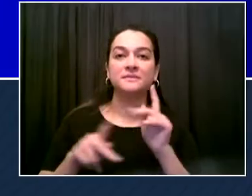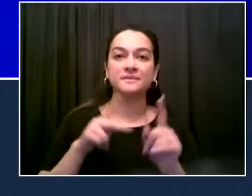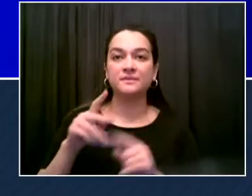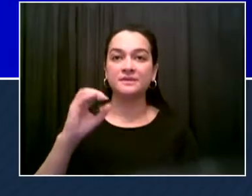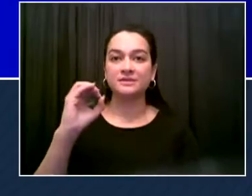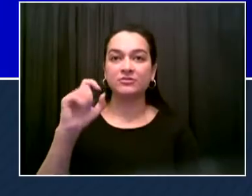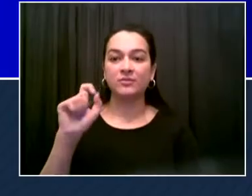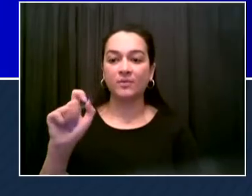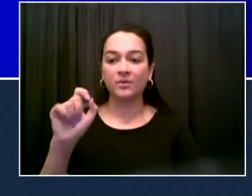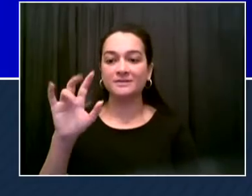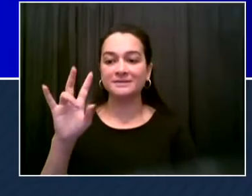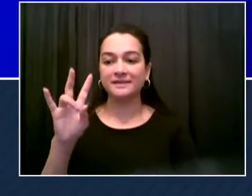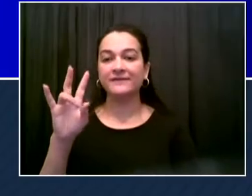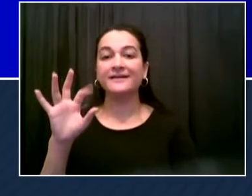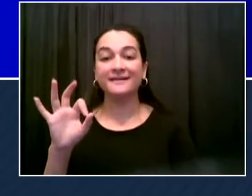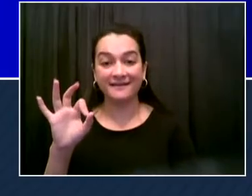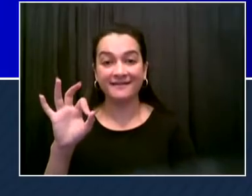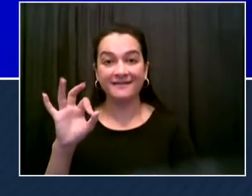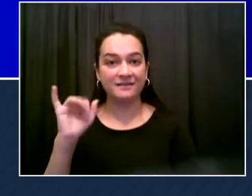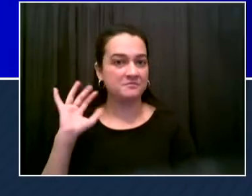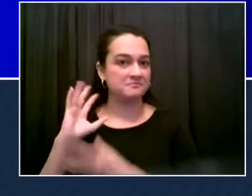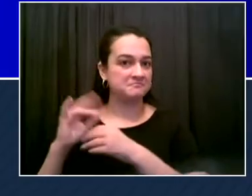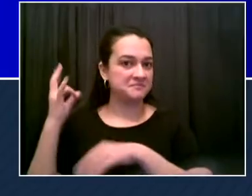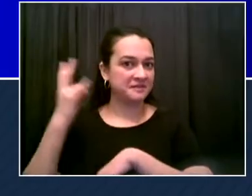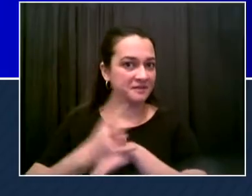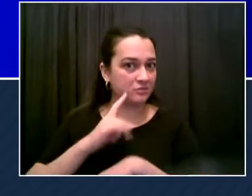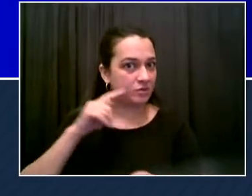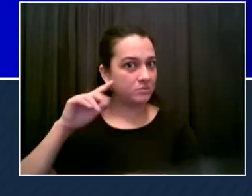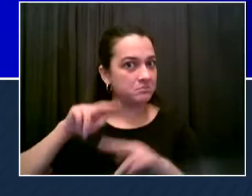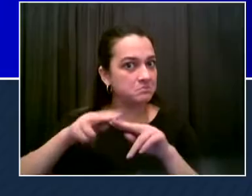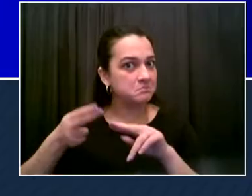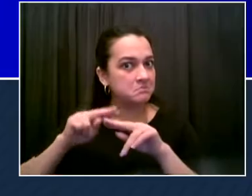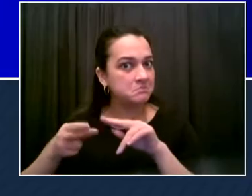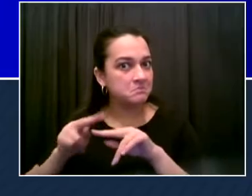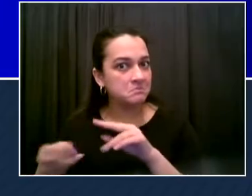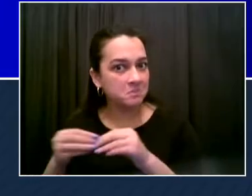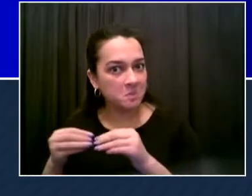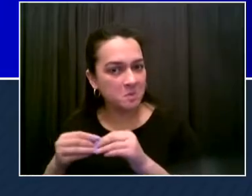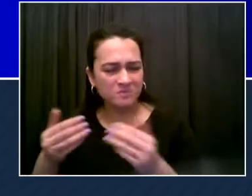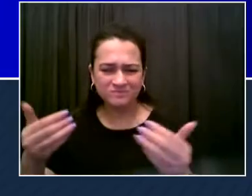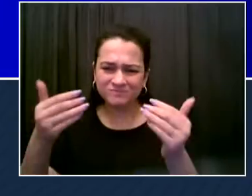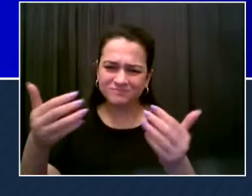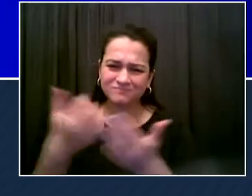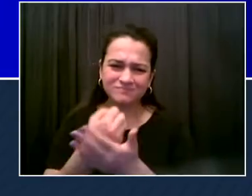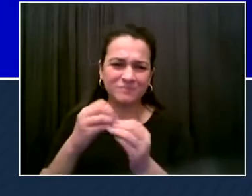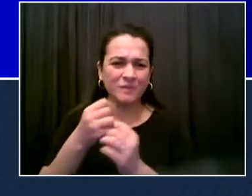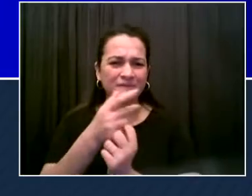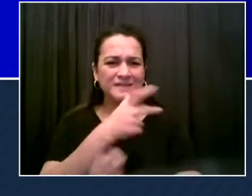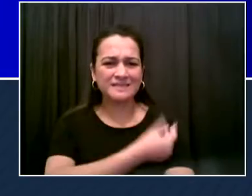HOSPITALIZATION RATE 0.79 PER